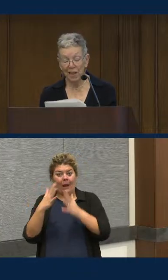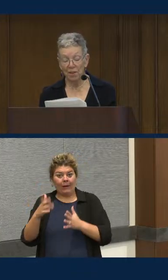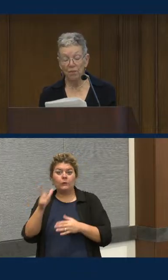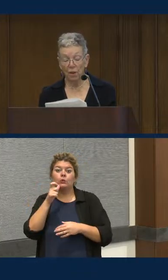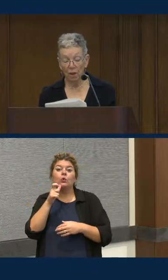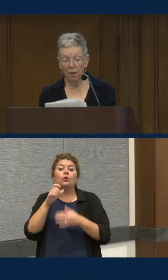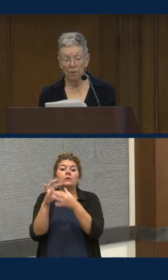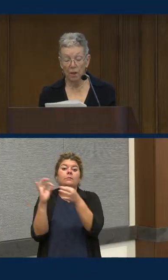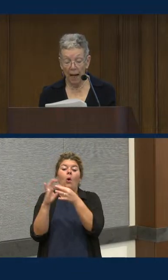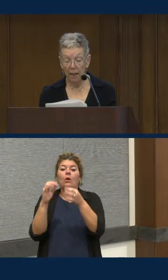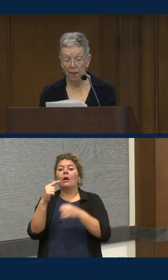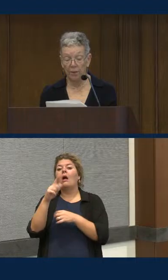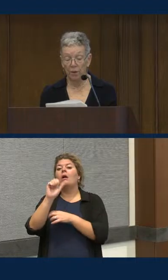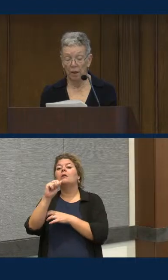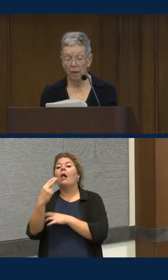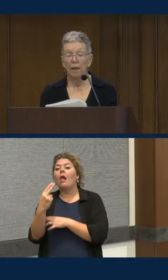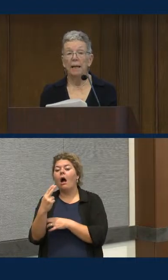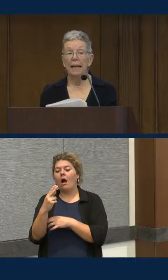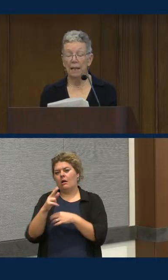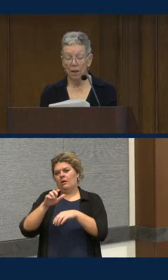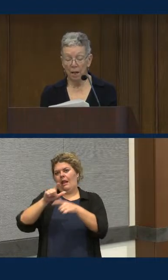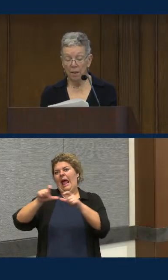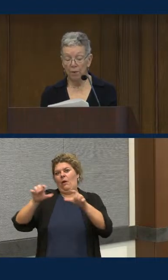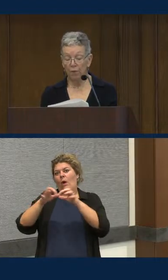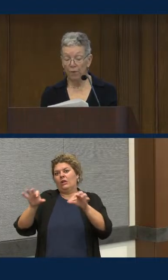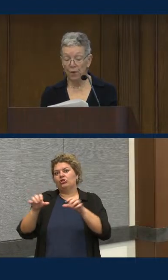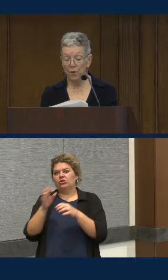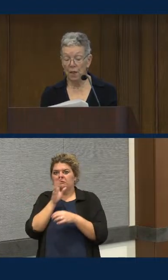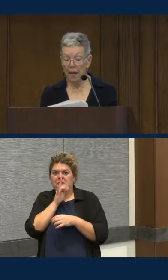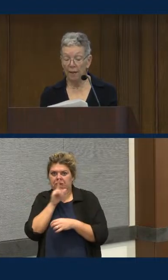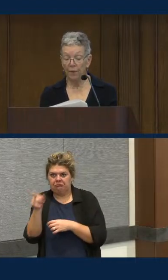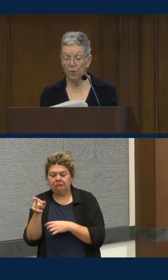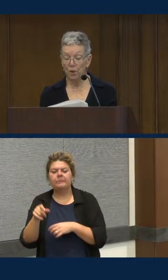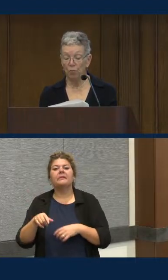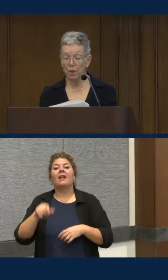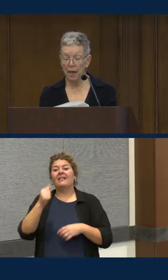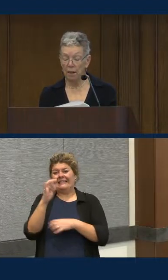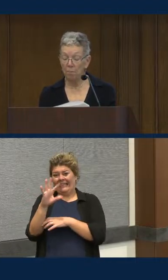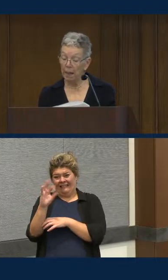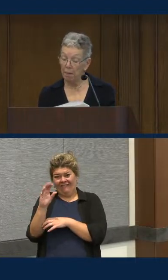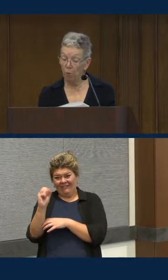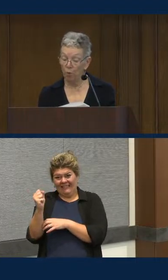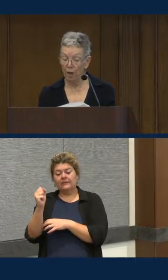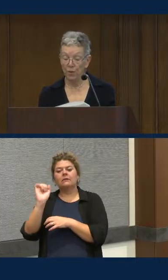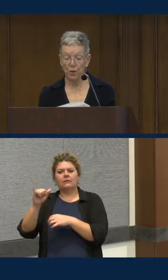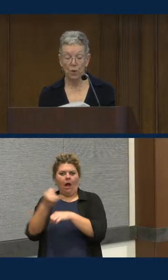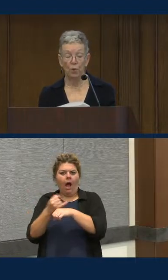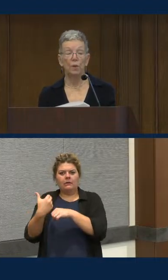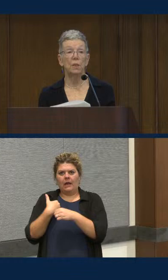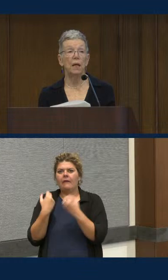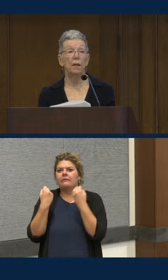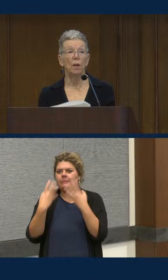the 1950s, the island still retained many mores associated